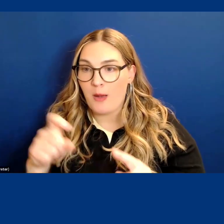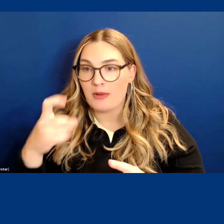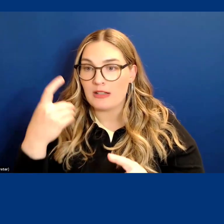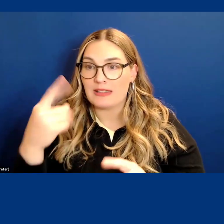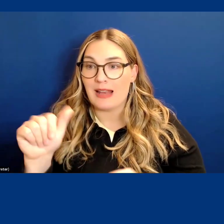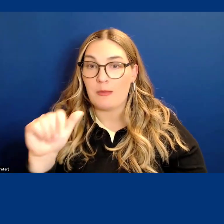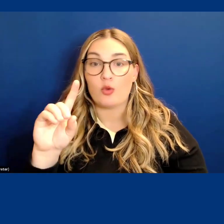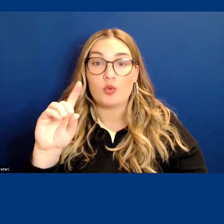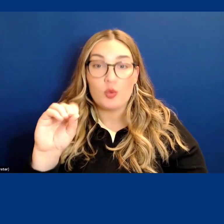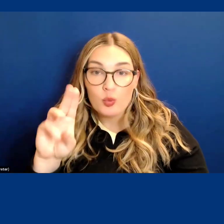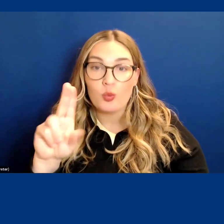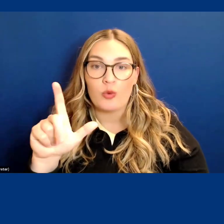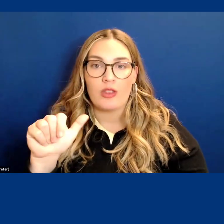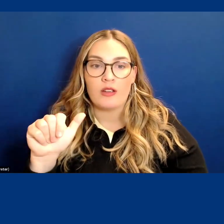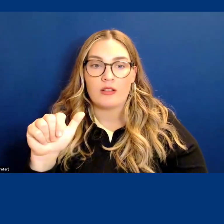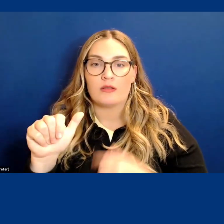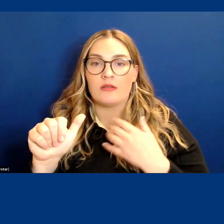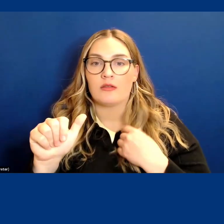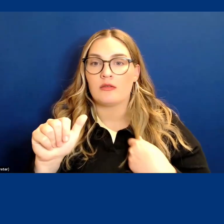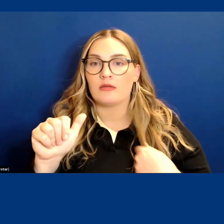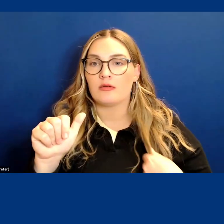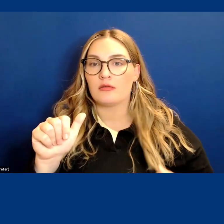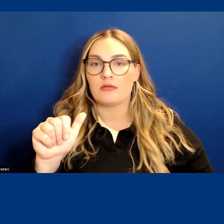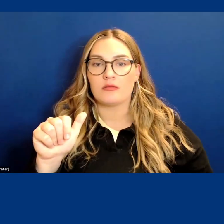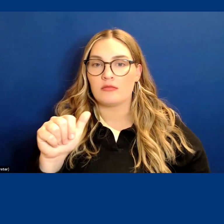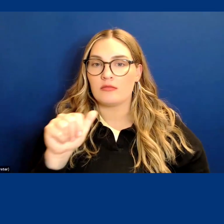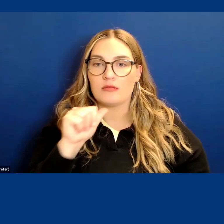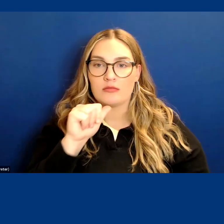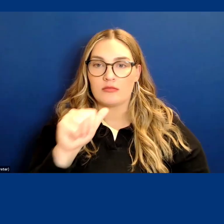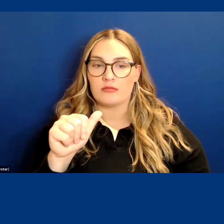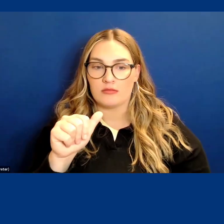We're not naming the violence and disrespect